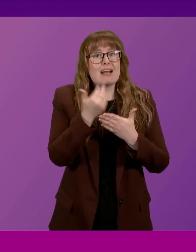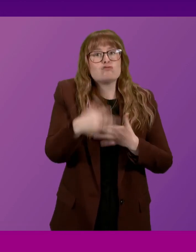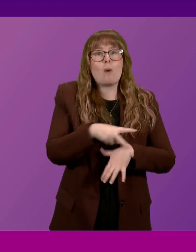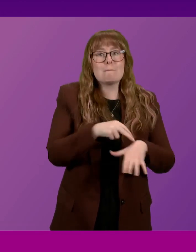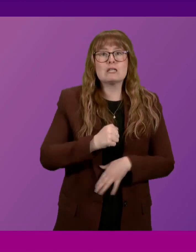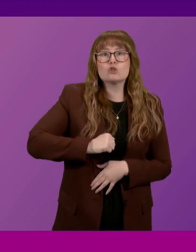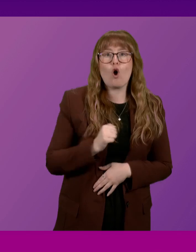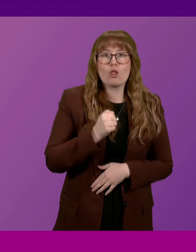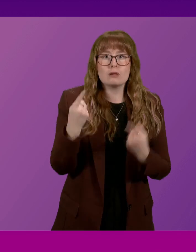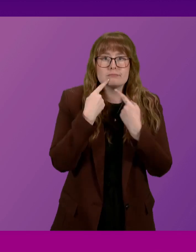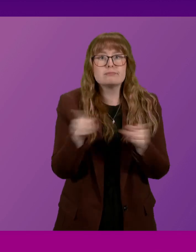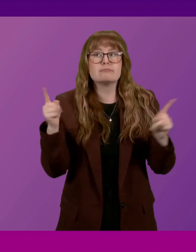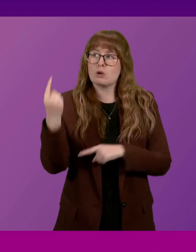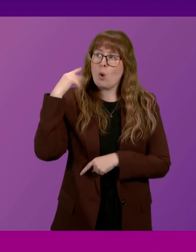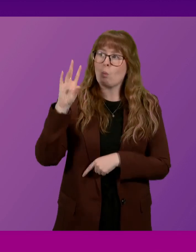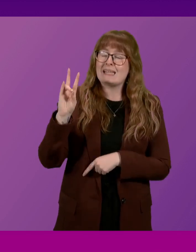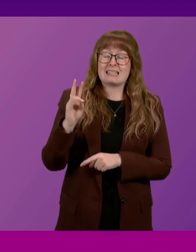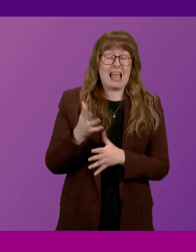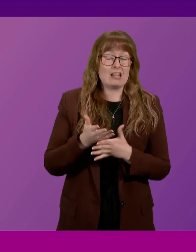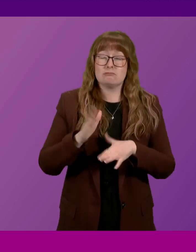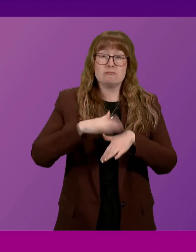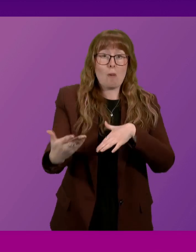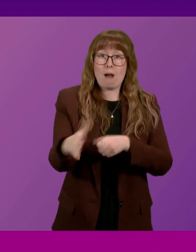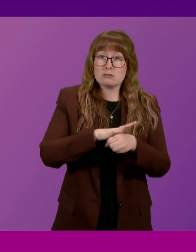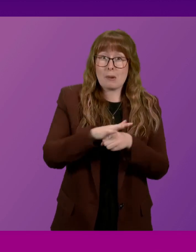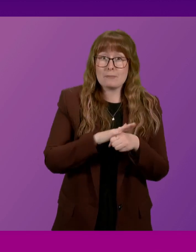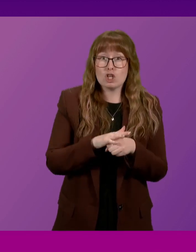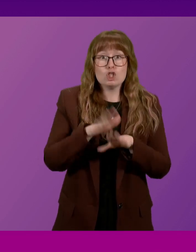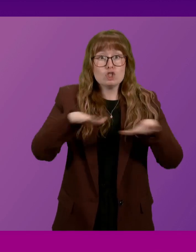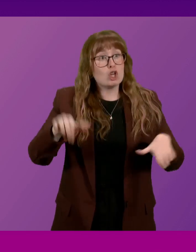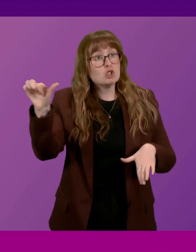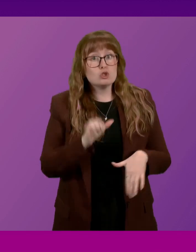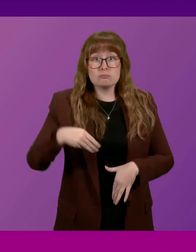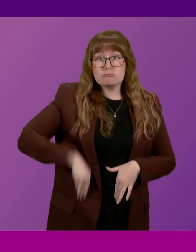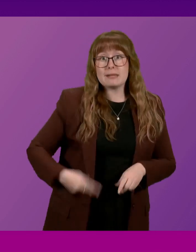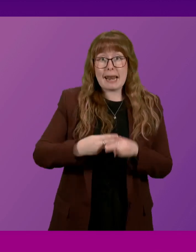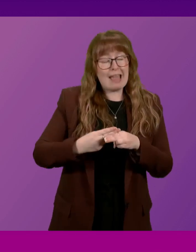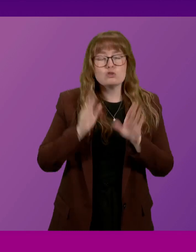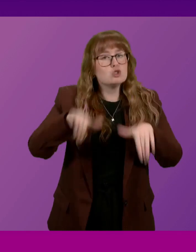which was that under no circumstances should young people carry knives in our society. It